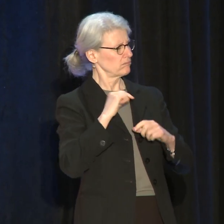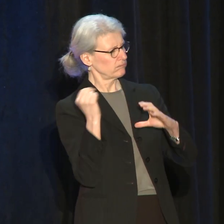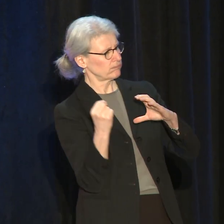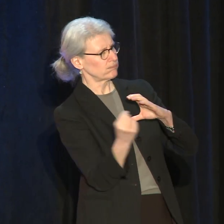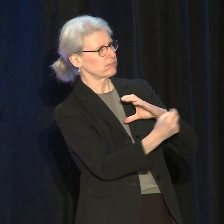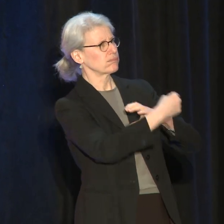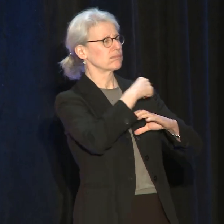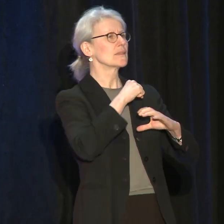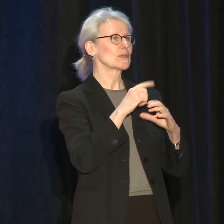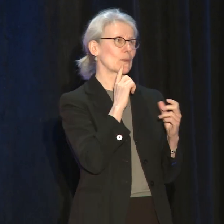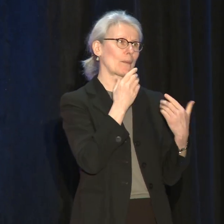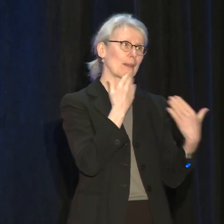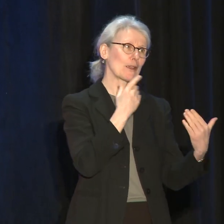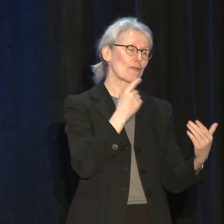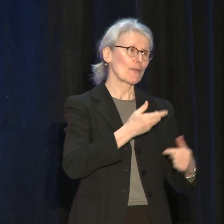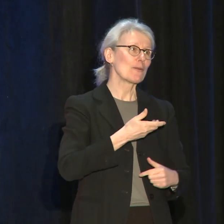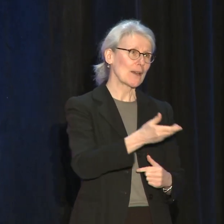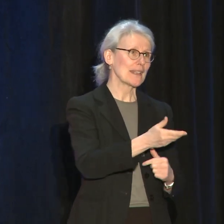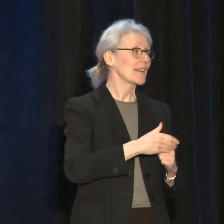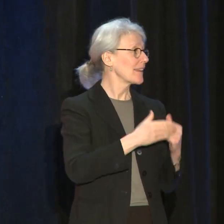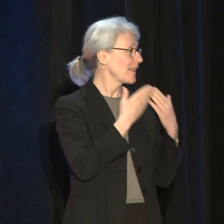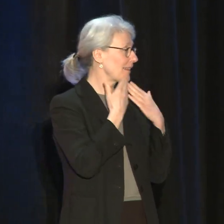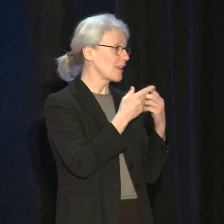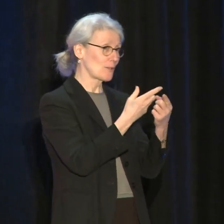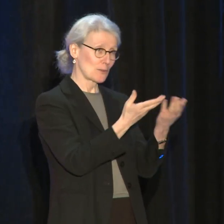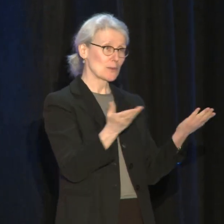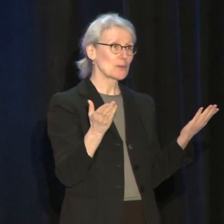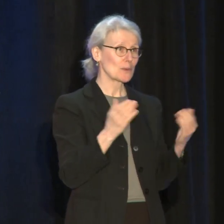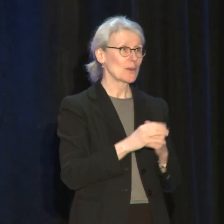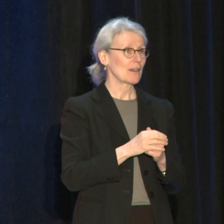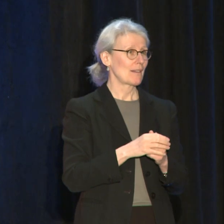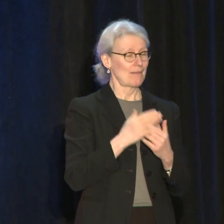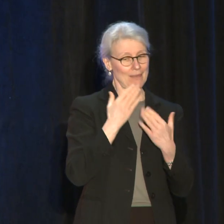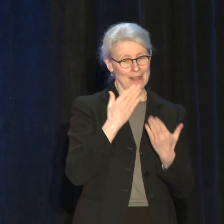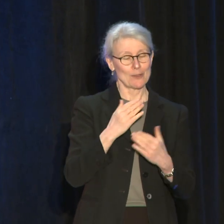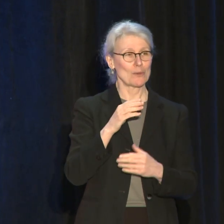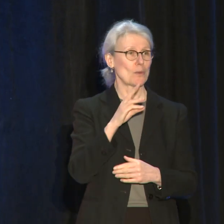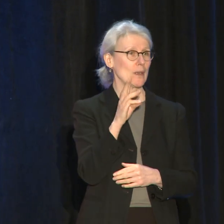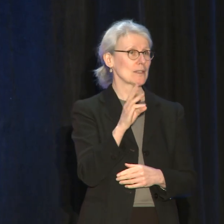for inviting me and thank you to everyone from West Coast LEAF for this warm welcome.